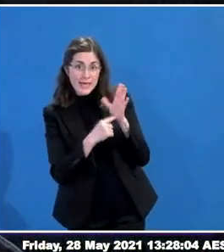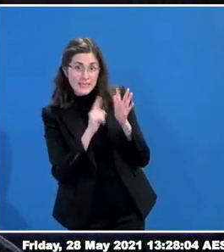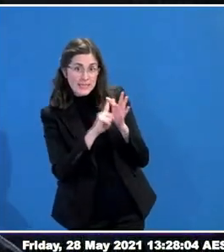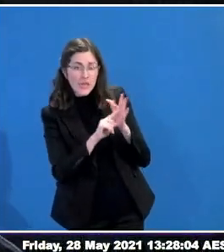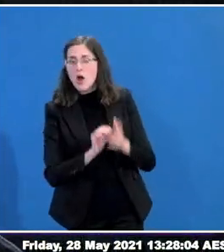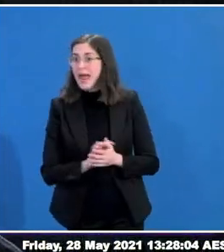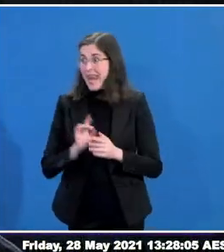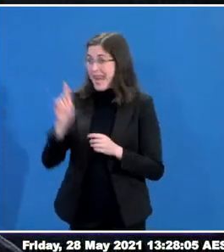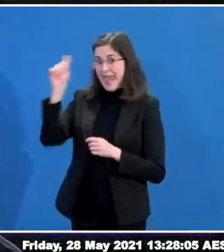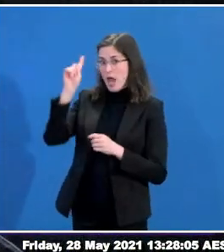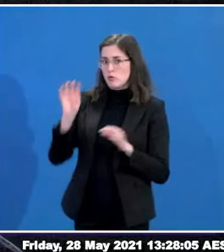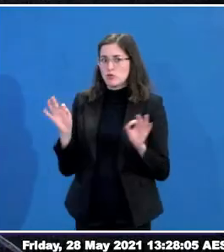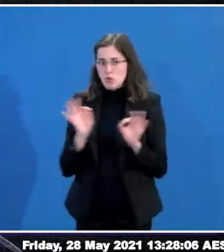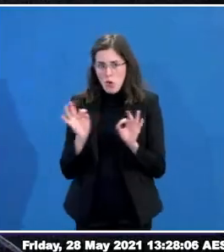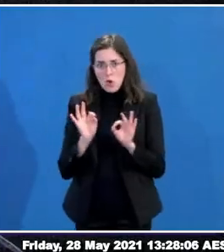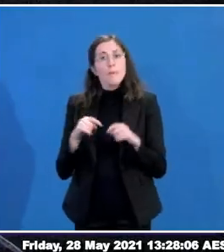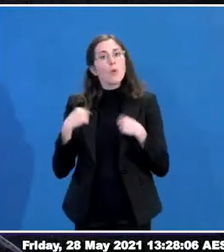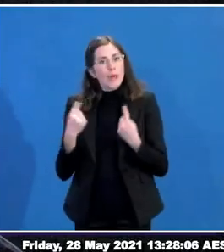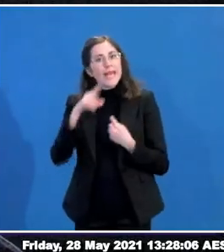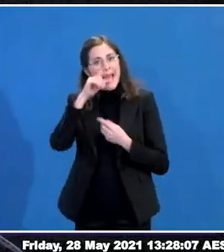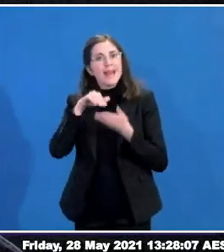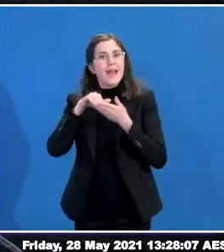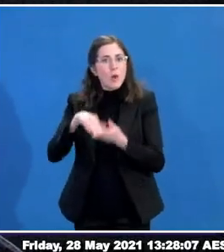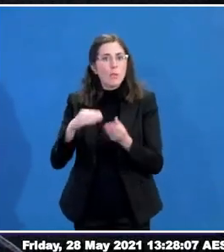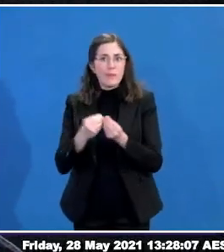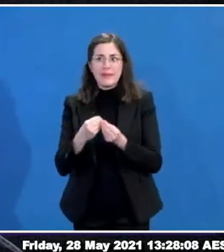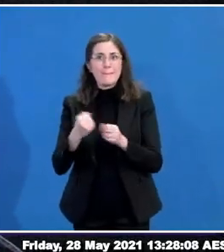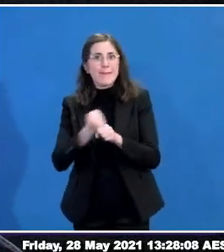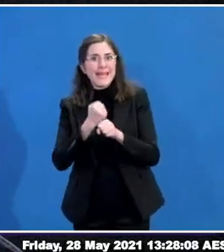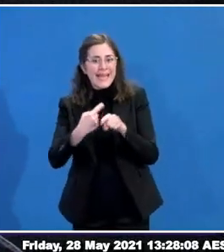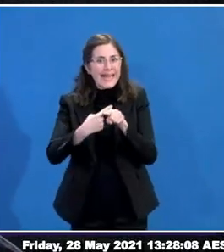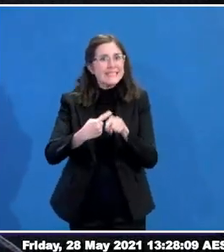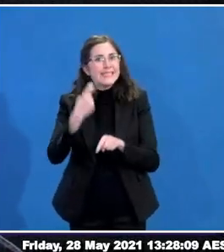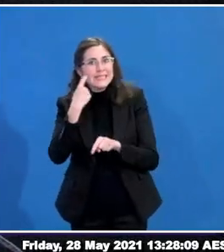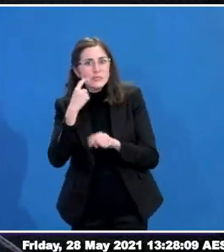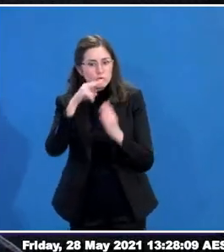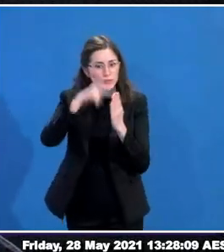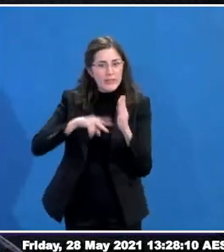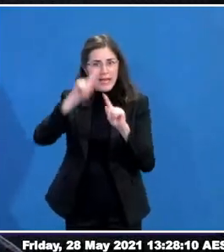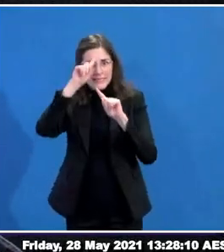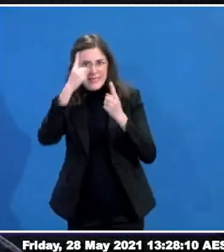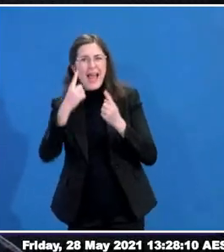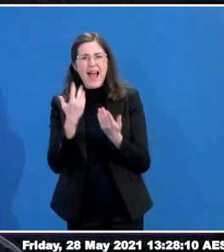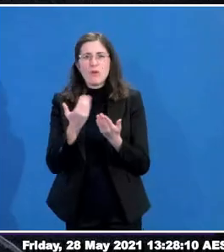do provide some easy English guidance for participants on our website around the use of service agreements.